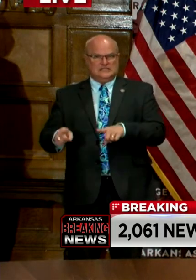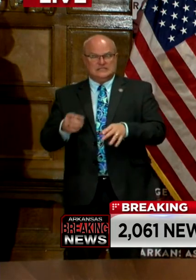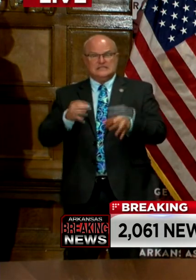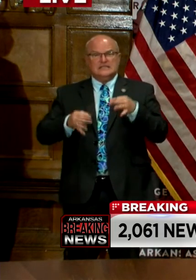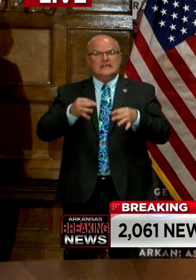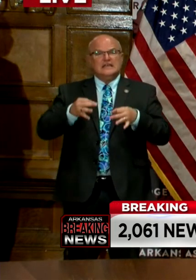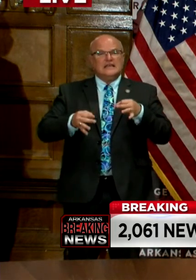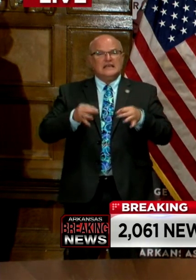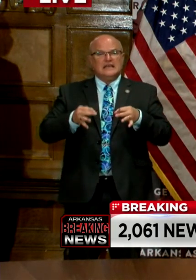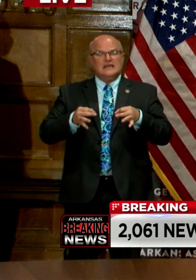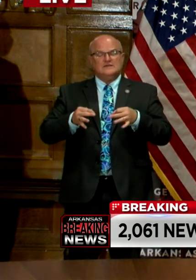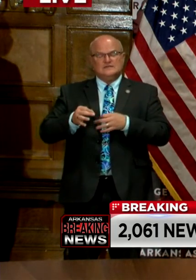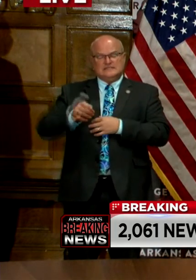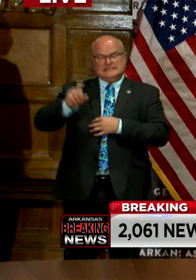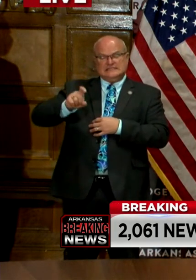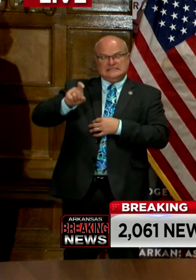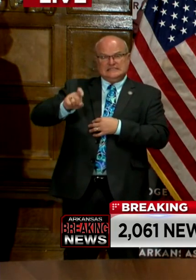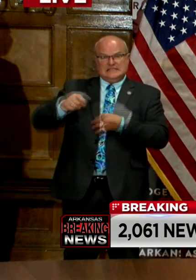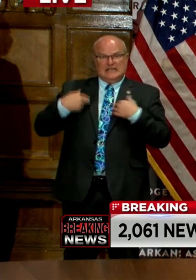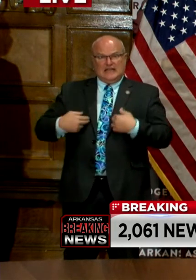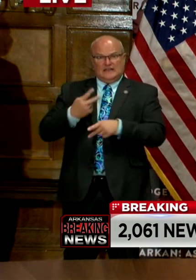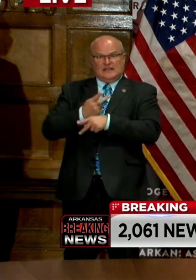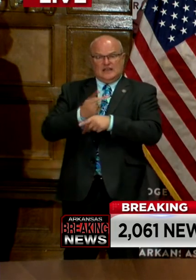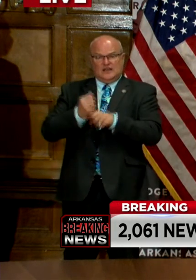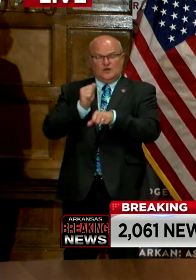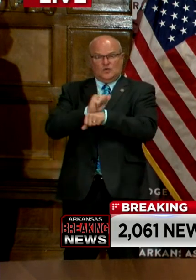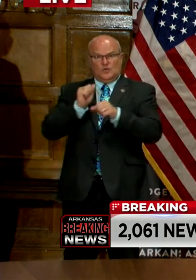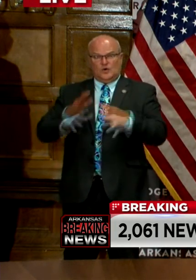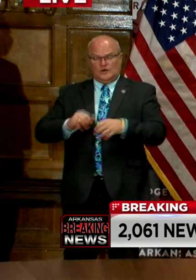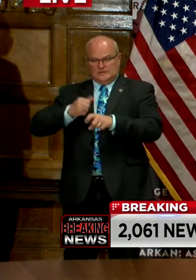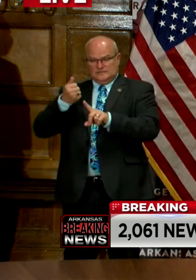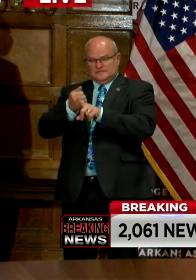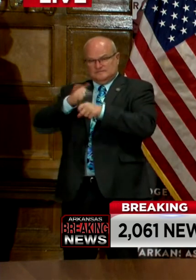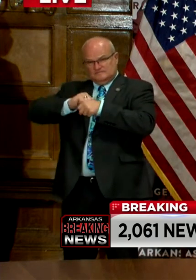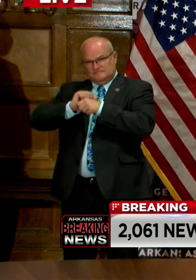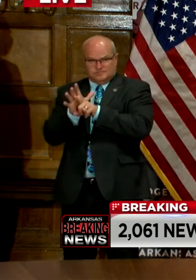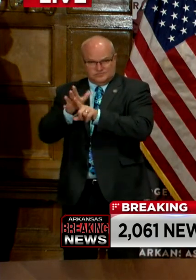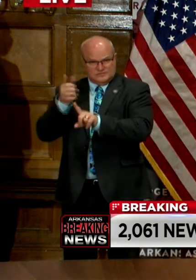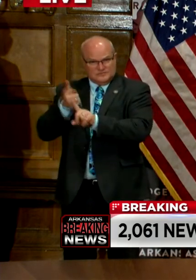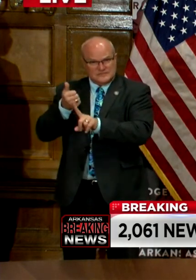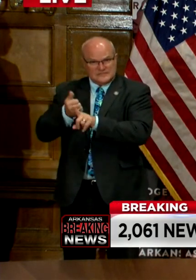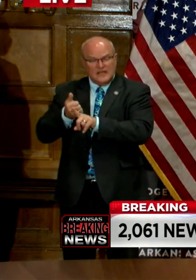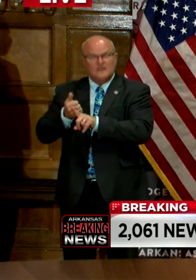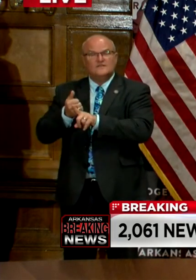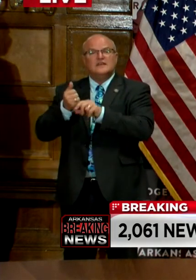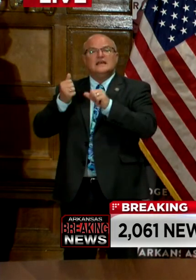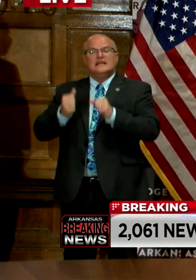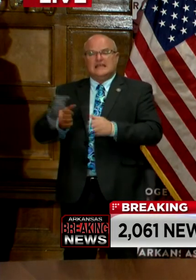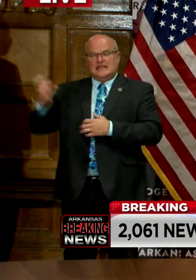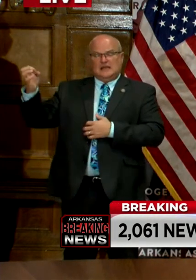IS IN DESPERATE NEED OF BEDSIDE CAREGIVERS. THOSE EXTREME DO NOT CURRENTLY EXIST.